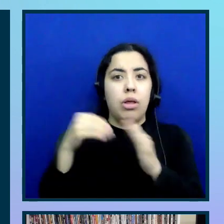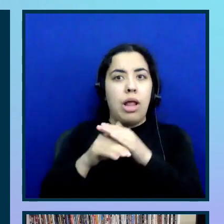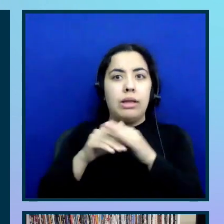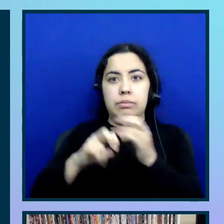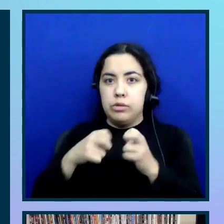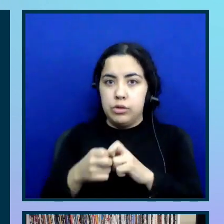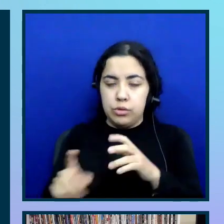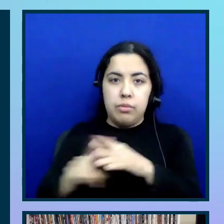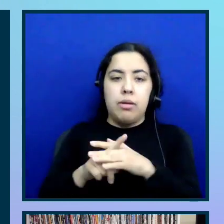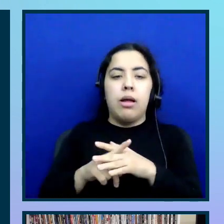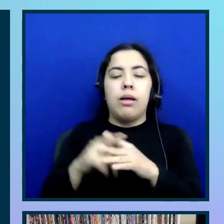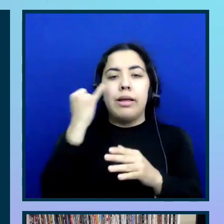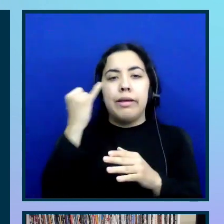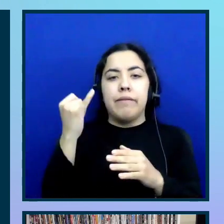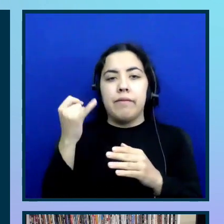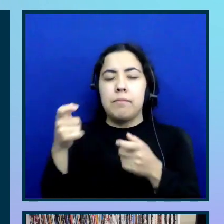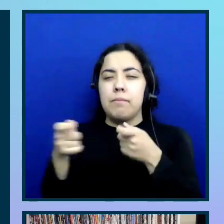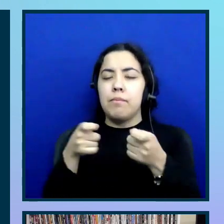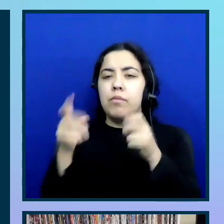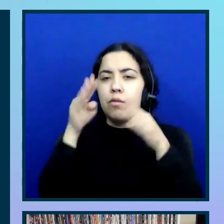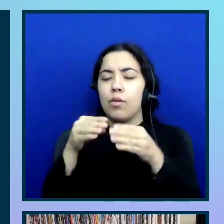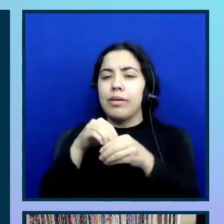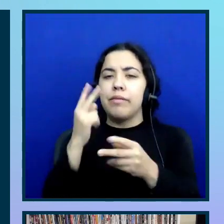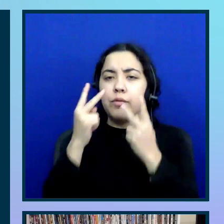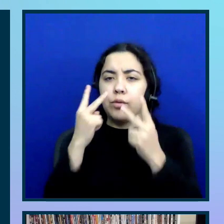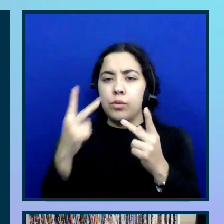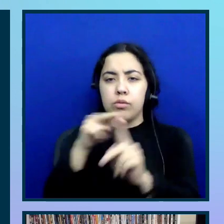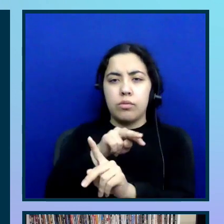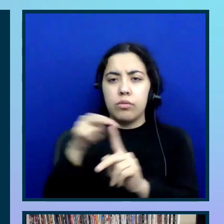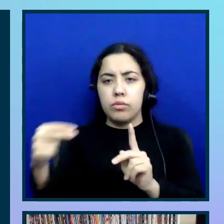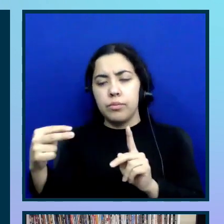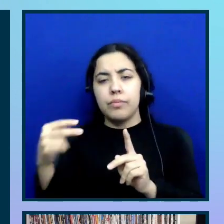in managing focus between views. In a traditional browser environment,